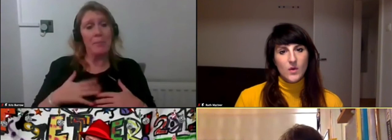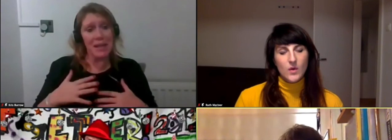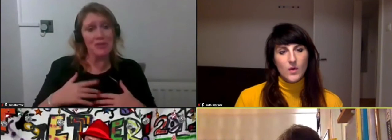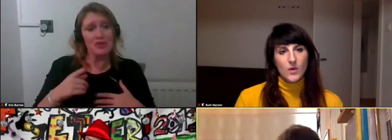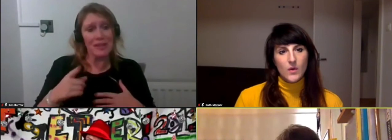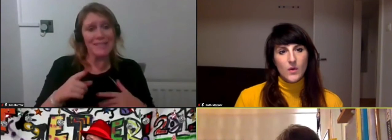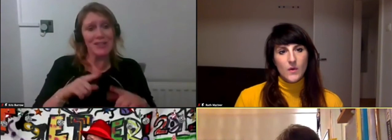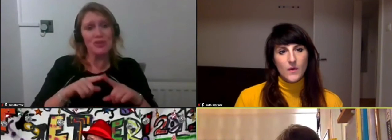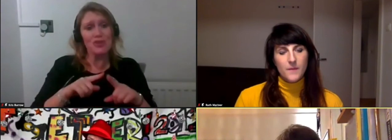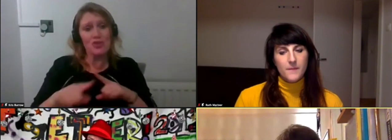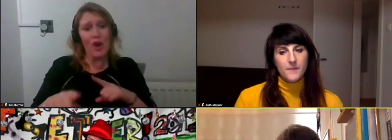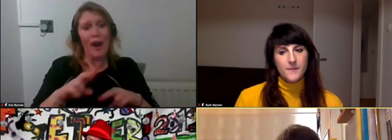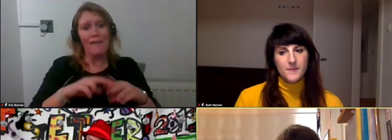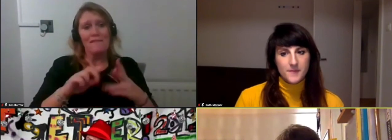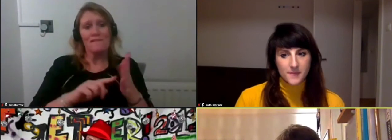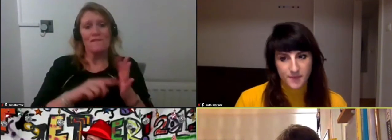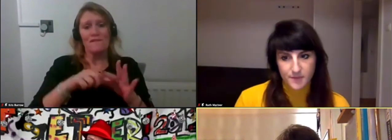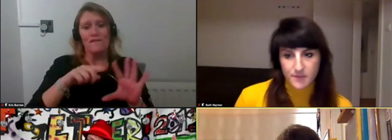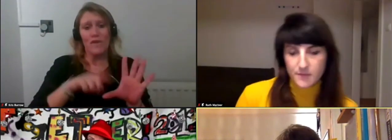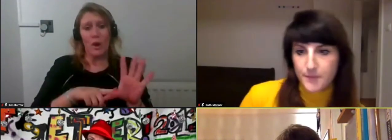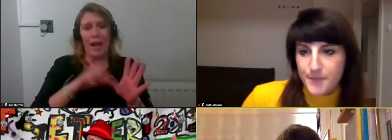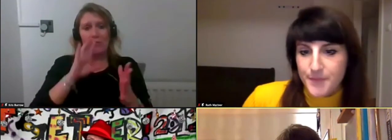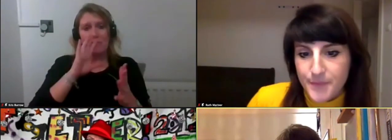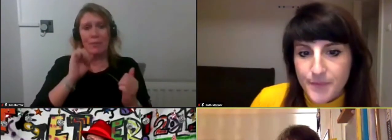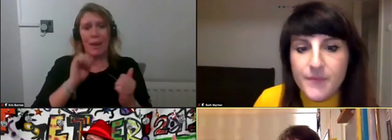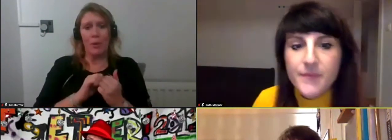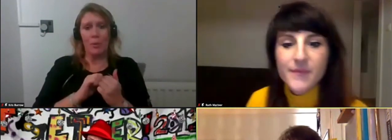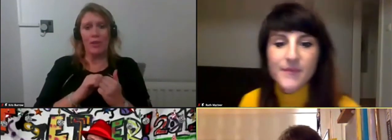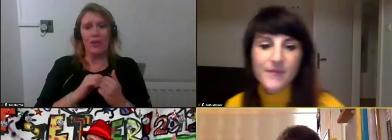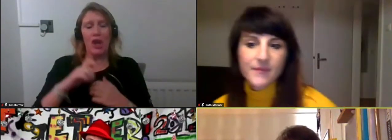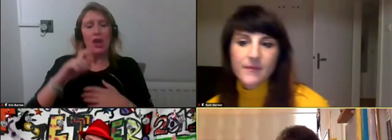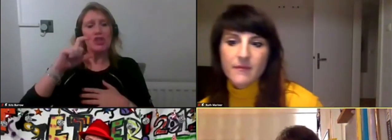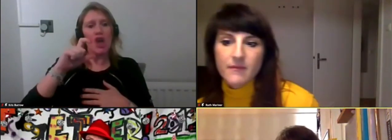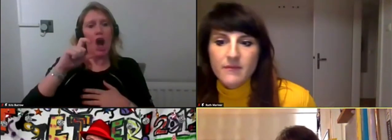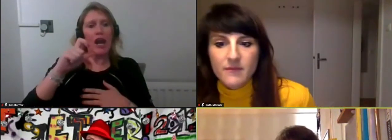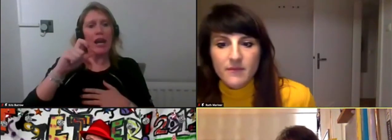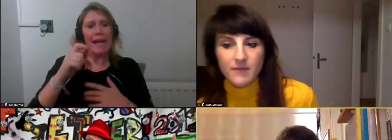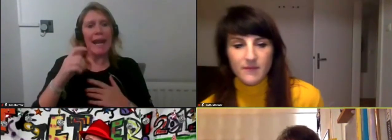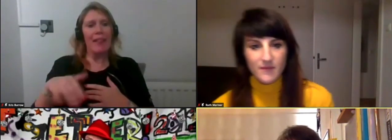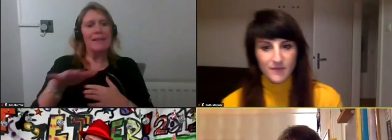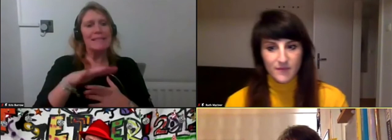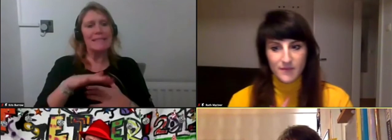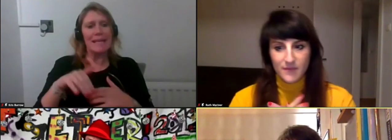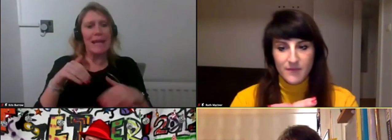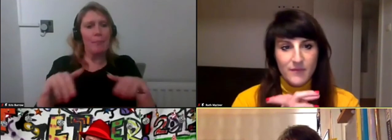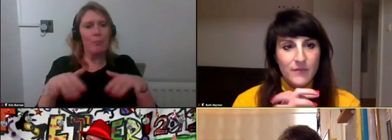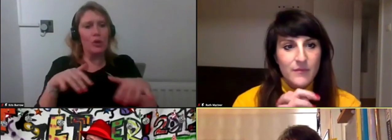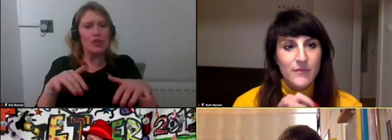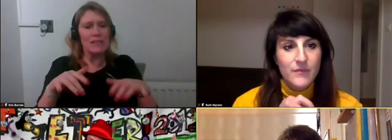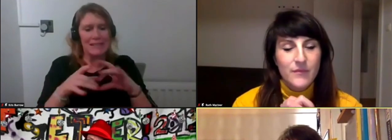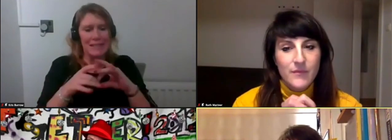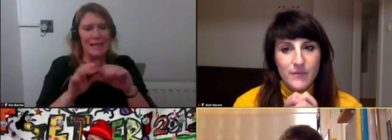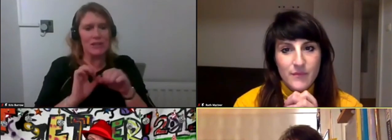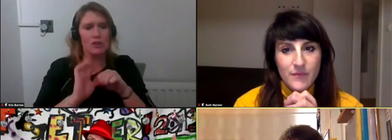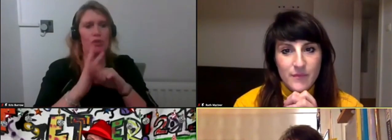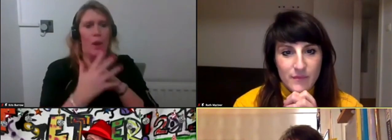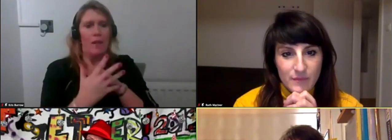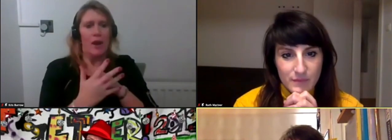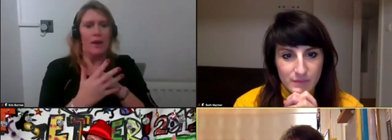Charlie and the C Monster film about COVID, I think it took us something like two months to produce it and then I